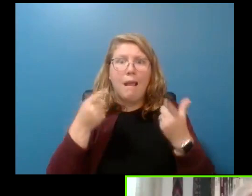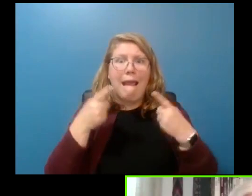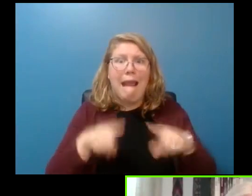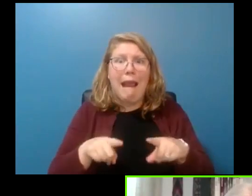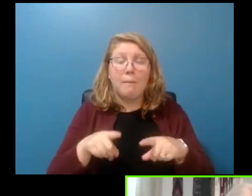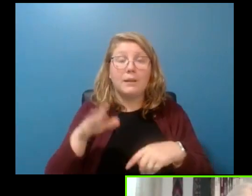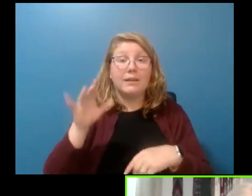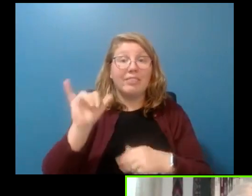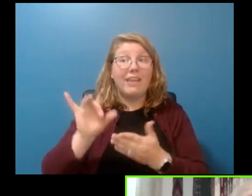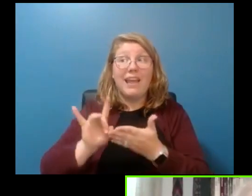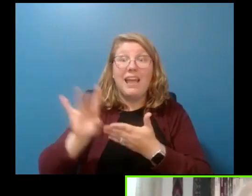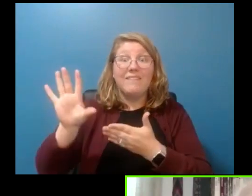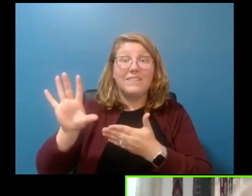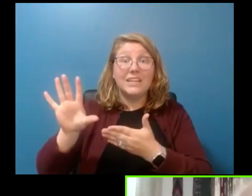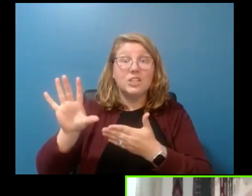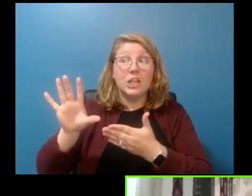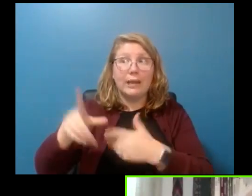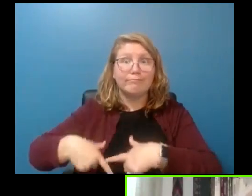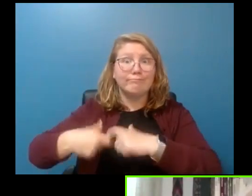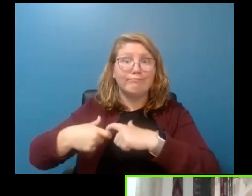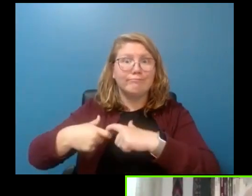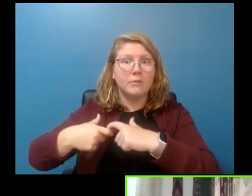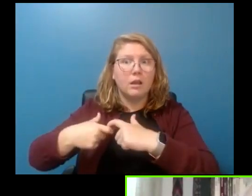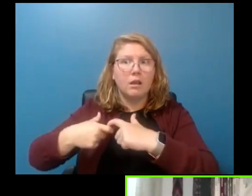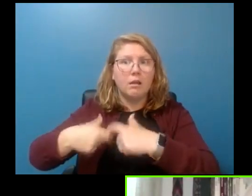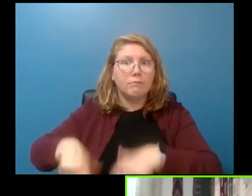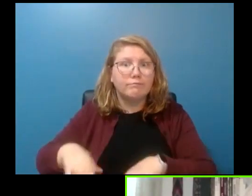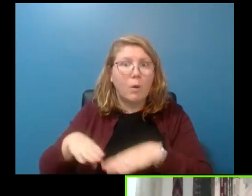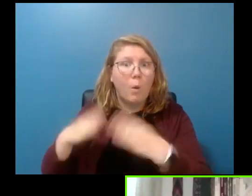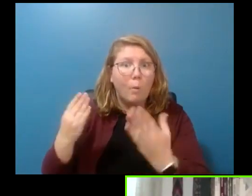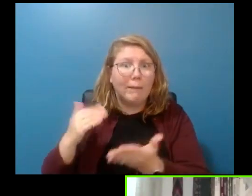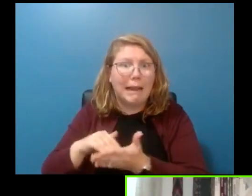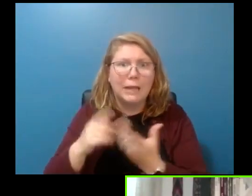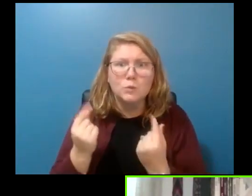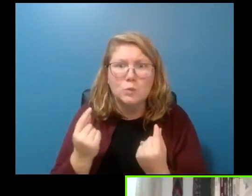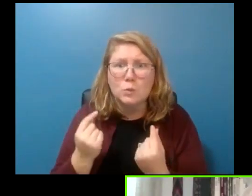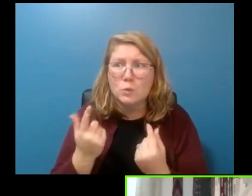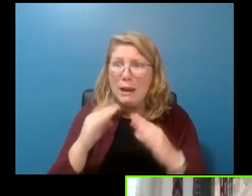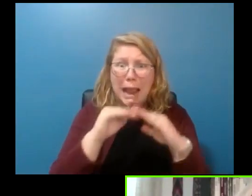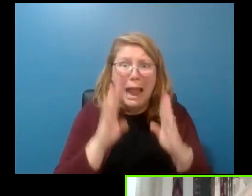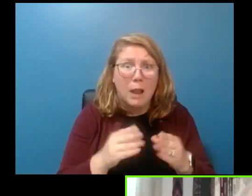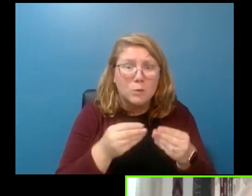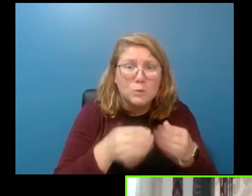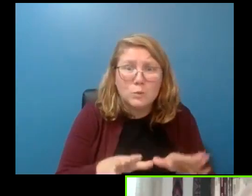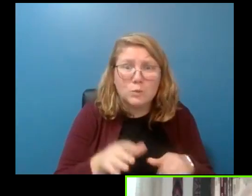with that kind of uncertainty. People worried, especially essential workers, they worried